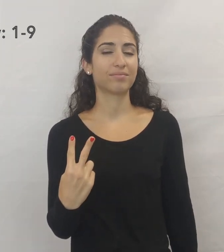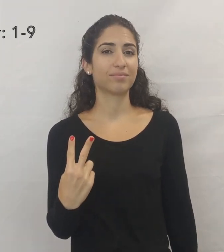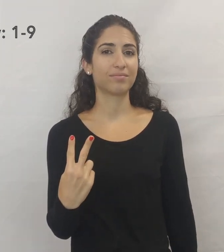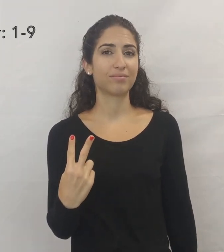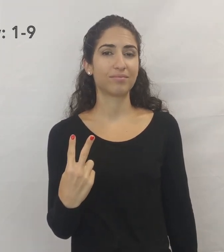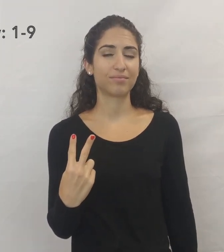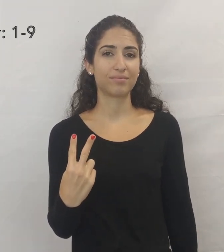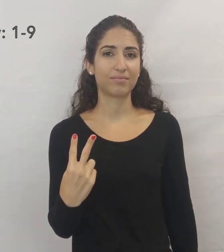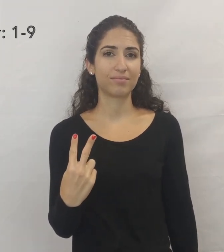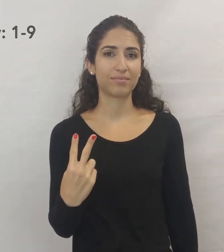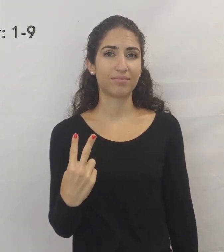2